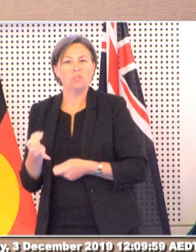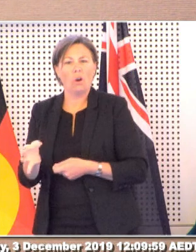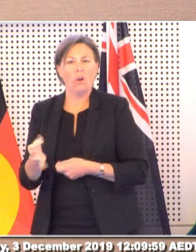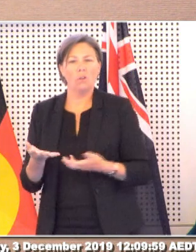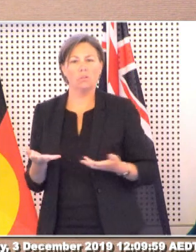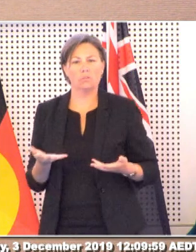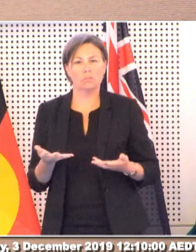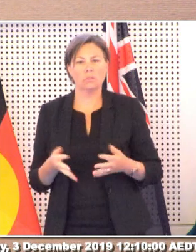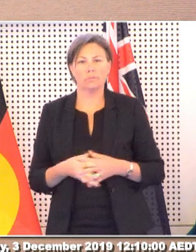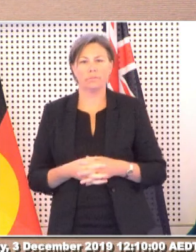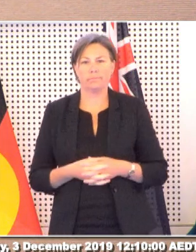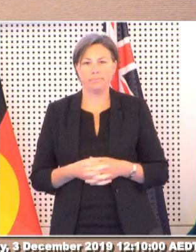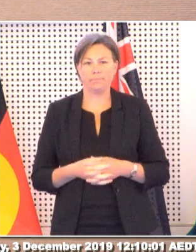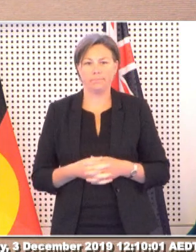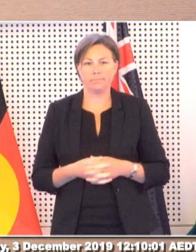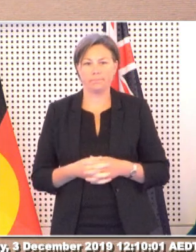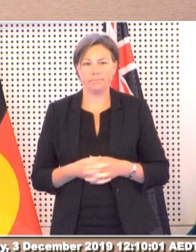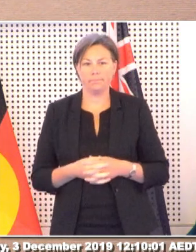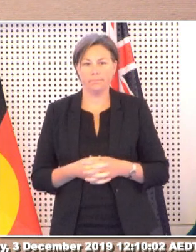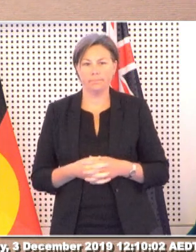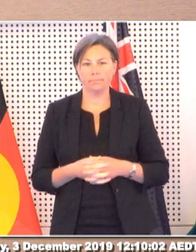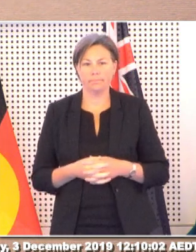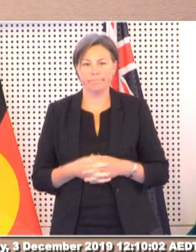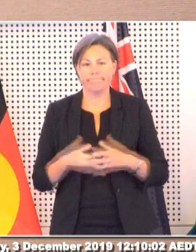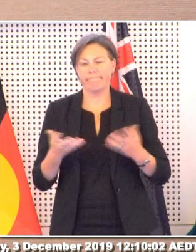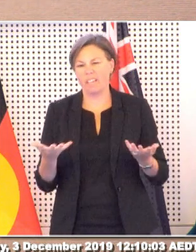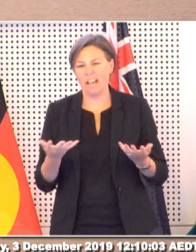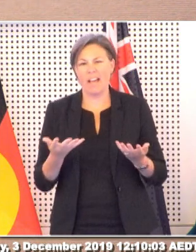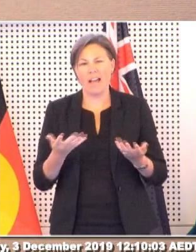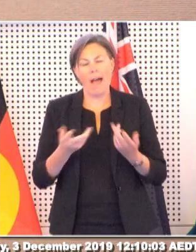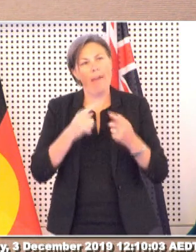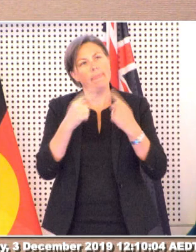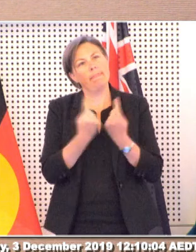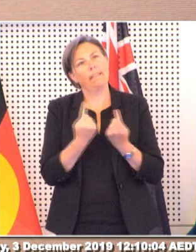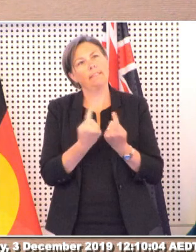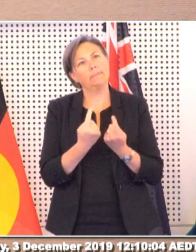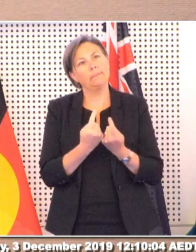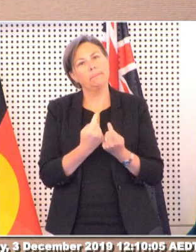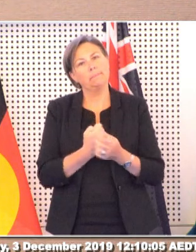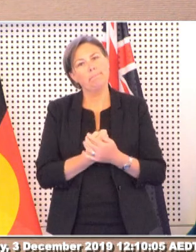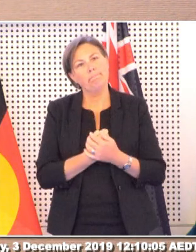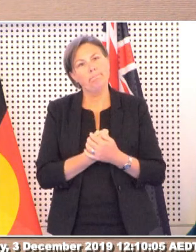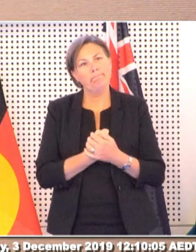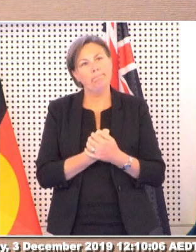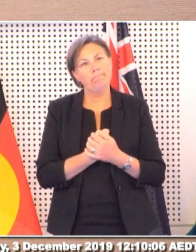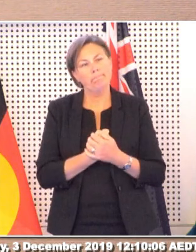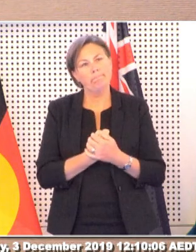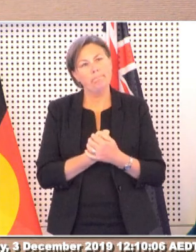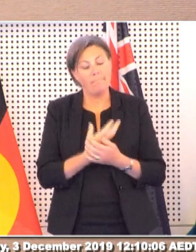because of the actions of that worker. Other things that I observed when I was interviewing people, somebody who had what